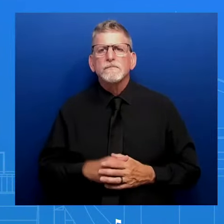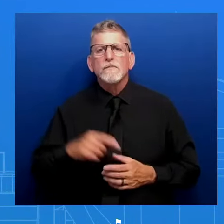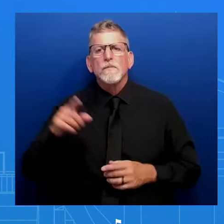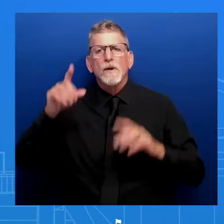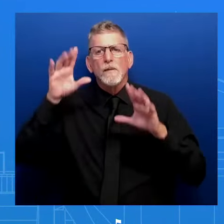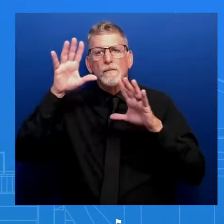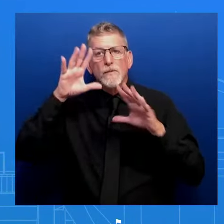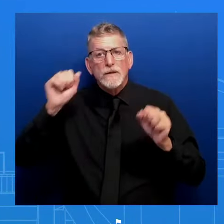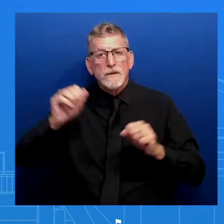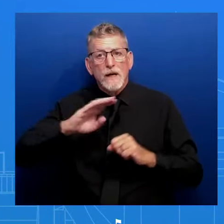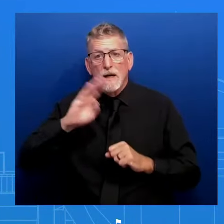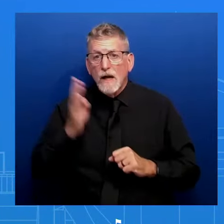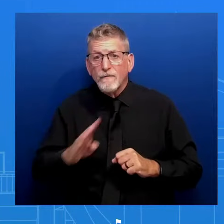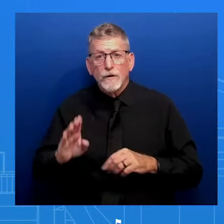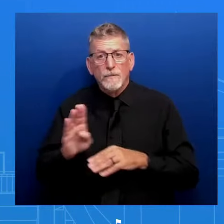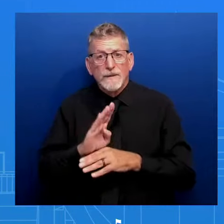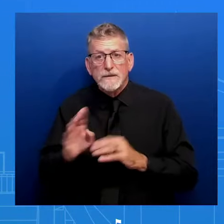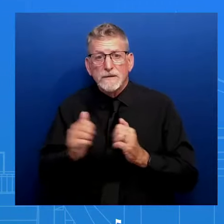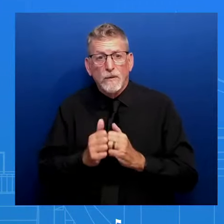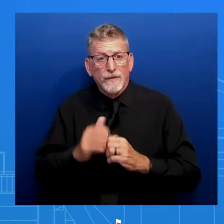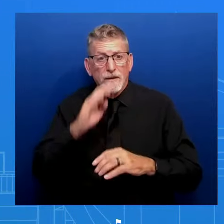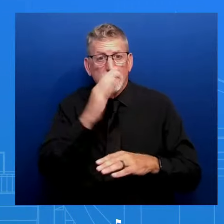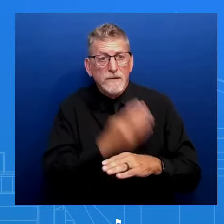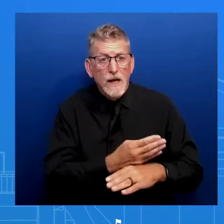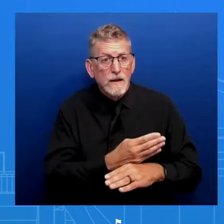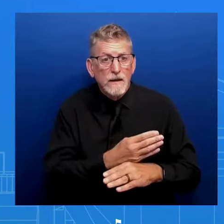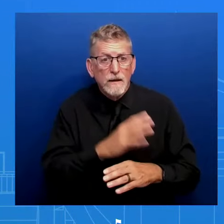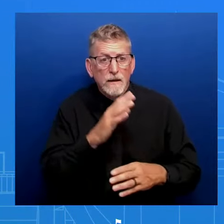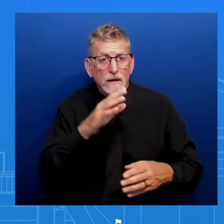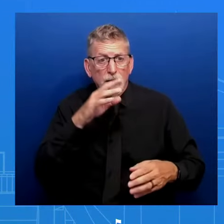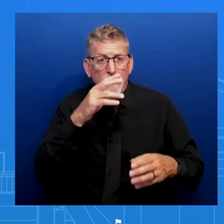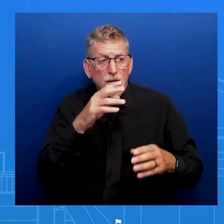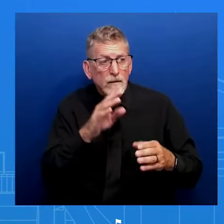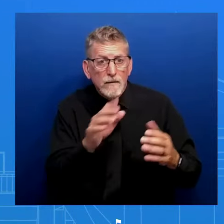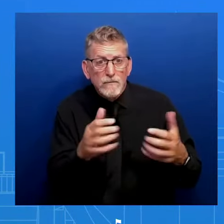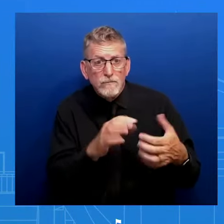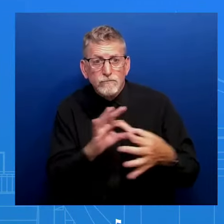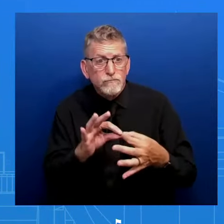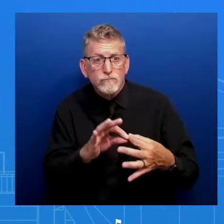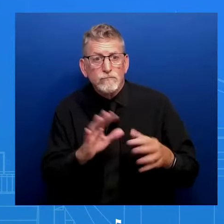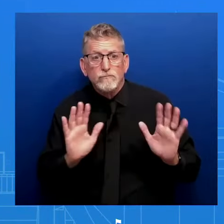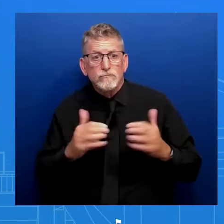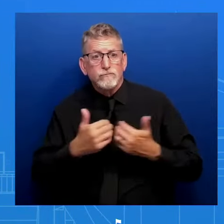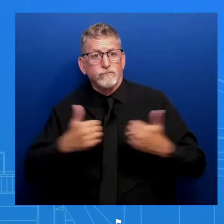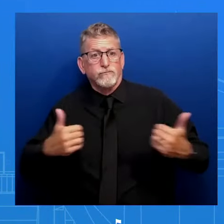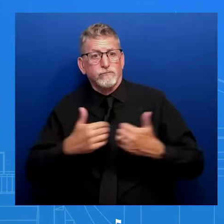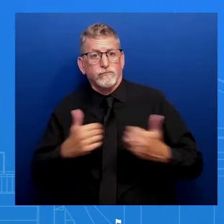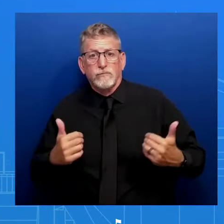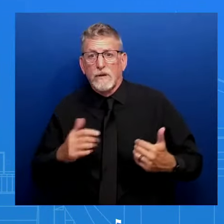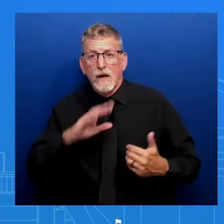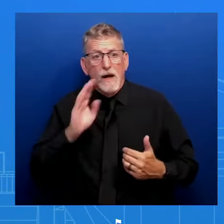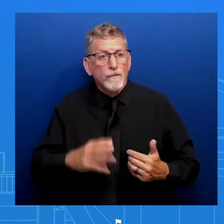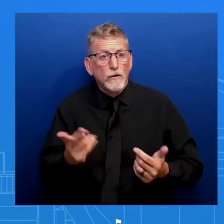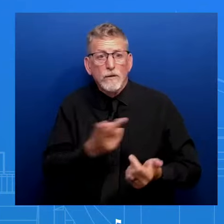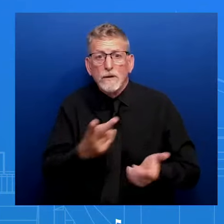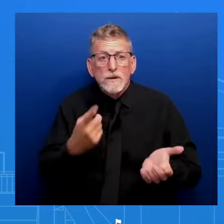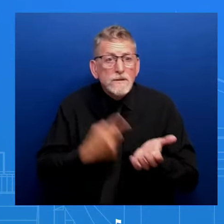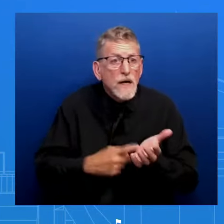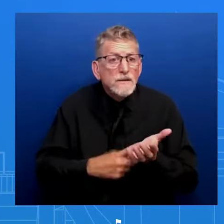did not have discussions of any kind with Hunter about his business dealings? Ms. Jean-Pierre: I appreciate the question. I've been asked this question multiple times in different various --